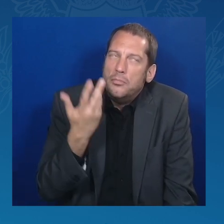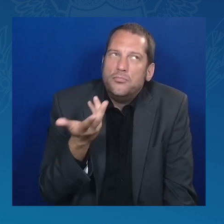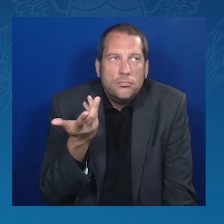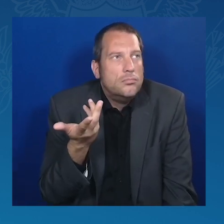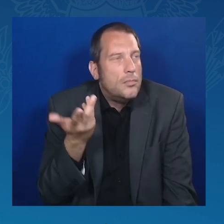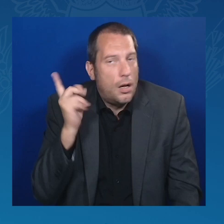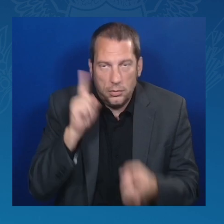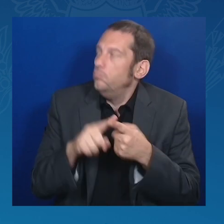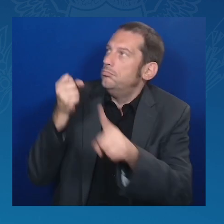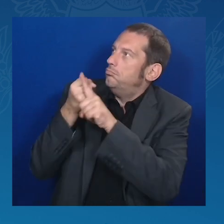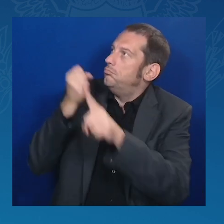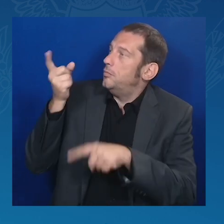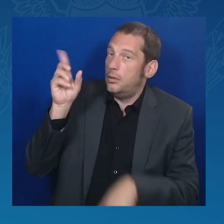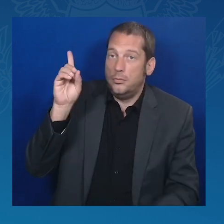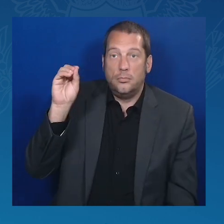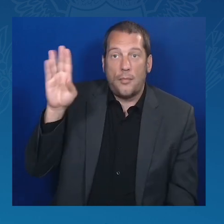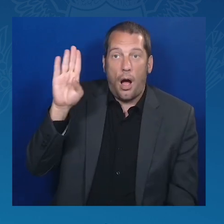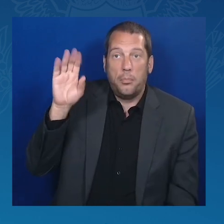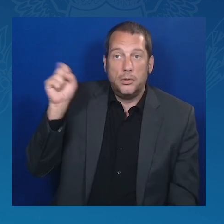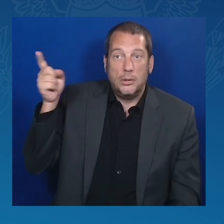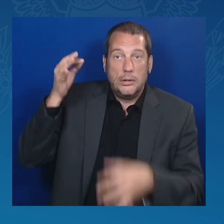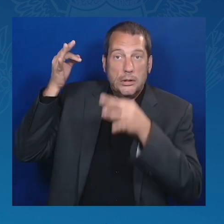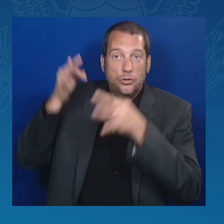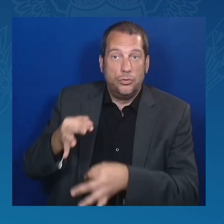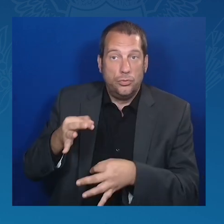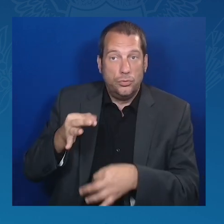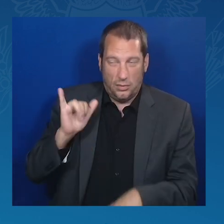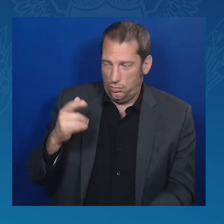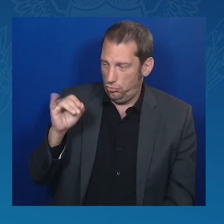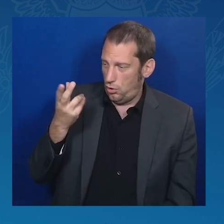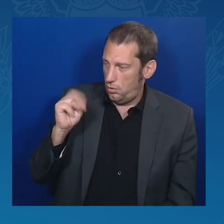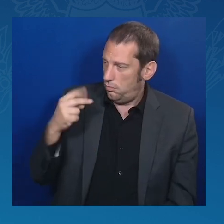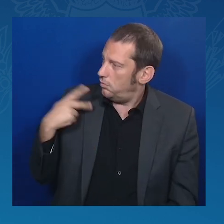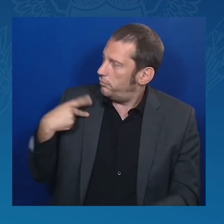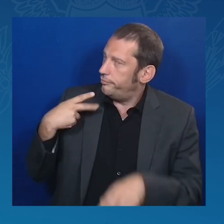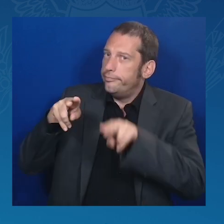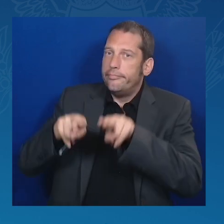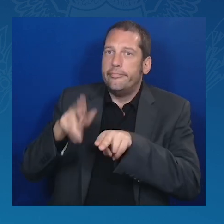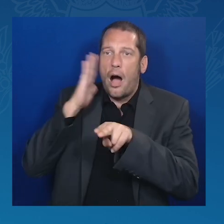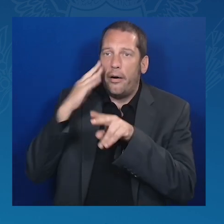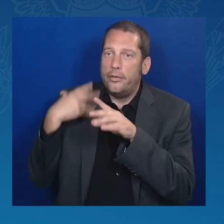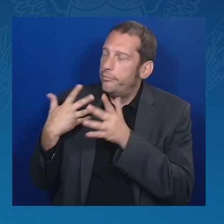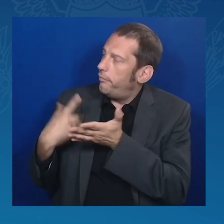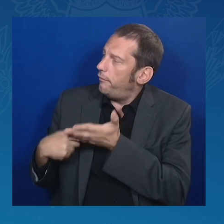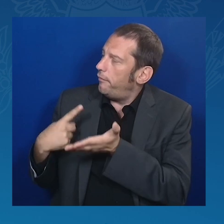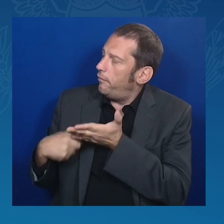and I was talking about it from a place of, I feel so bad for people, for other people, for them,